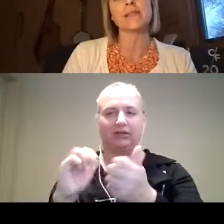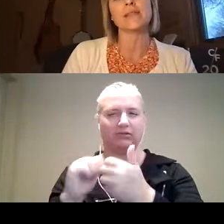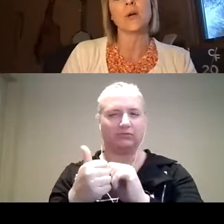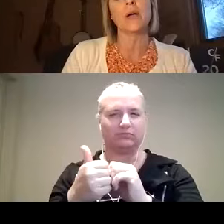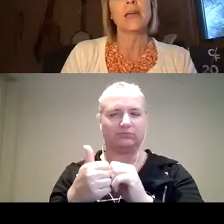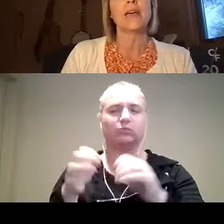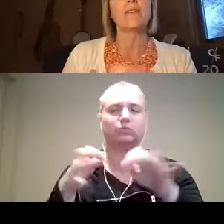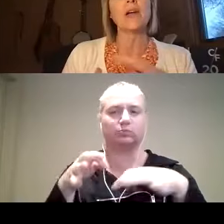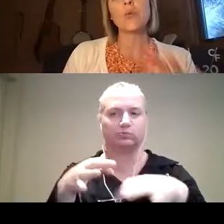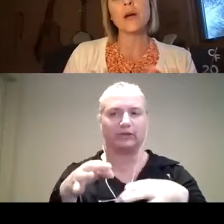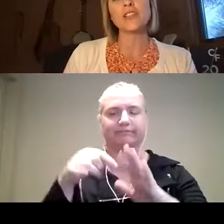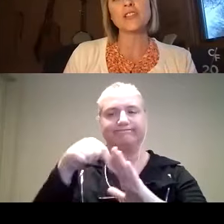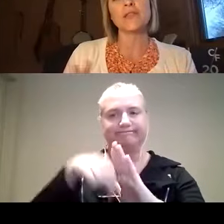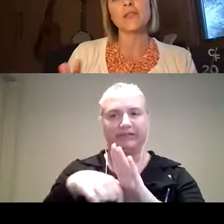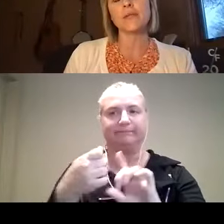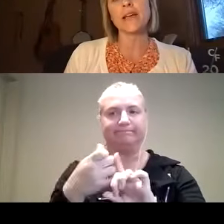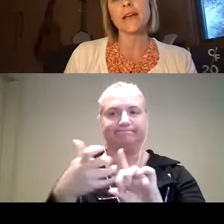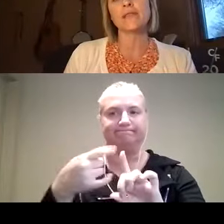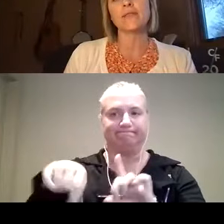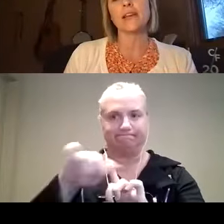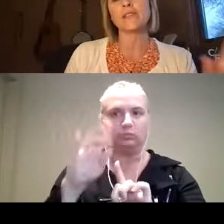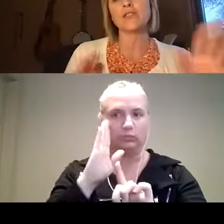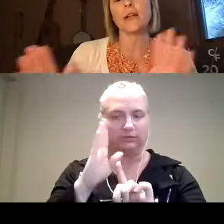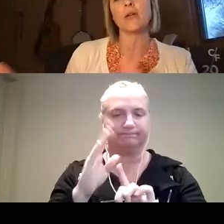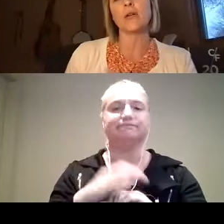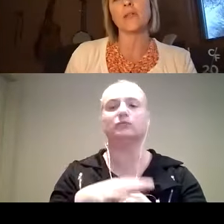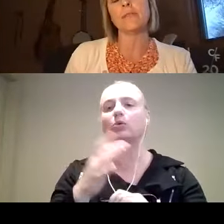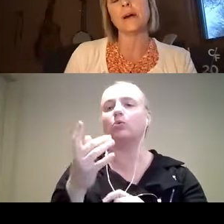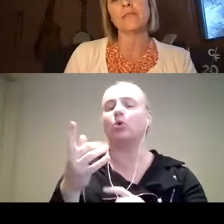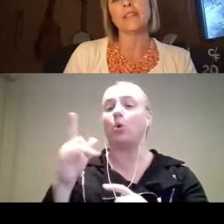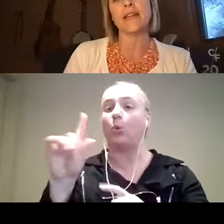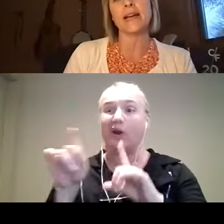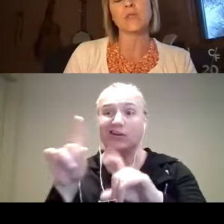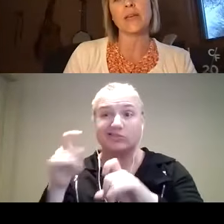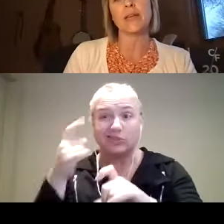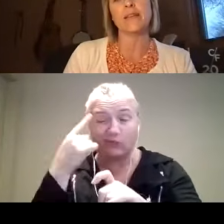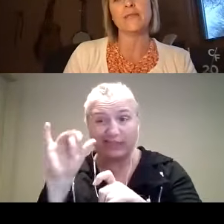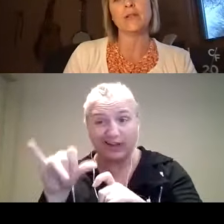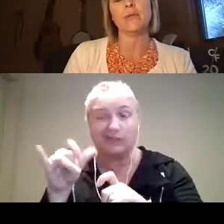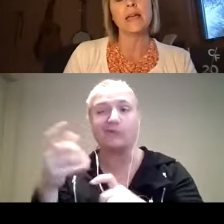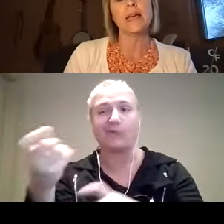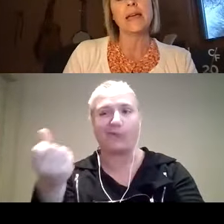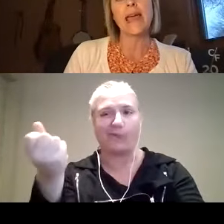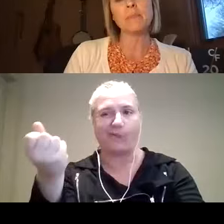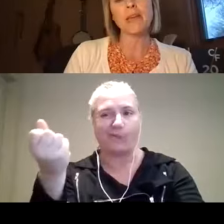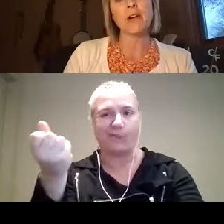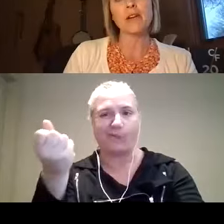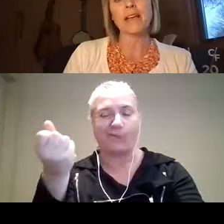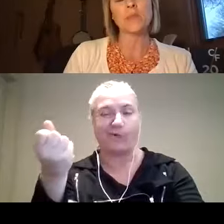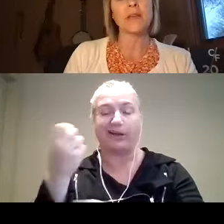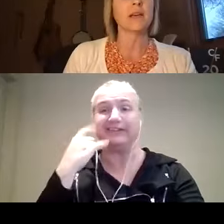So, if you have questions on those kinds of things, try to hold them off to next week. And if you can't be here next week,